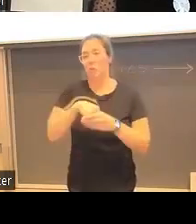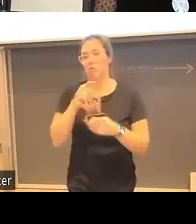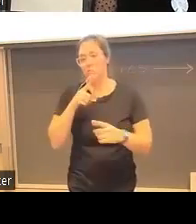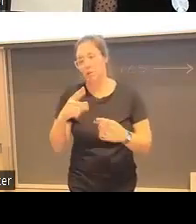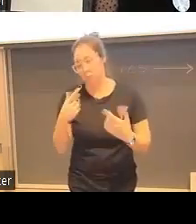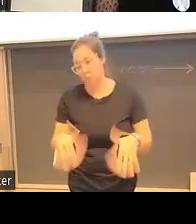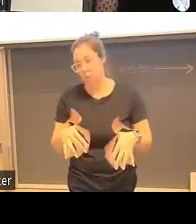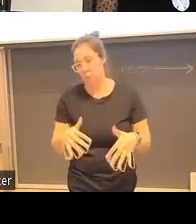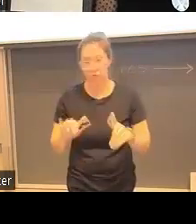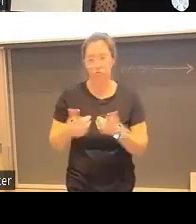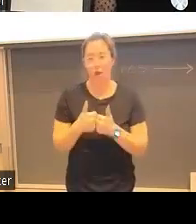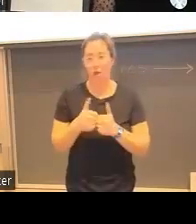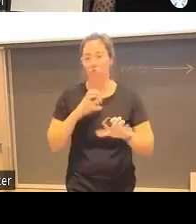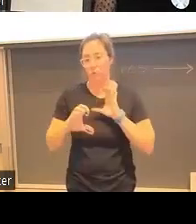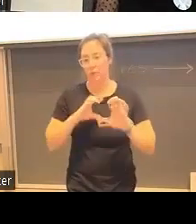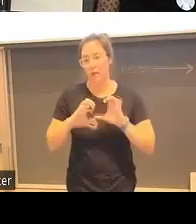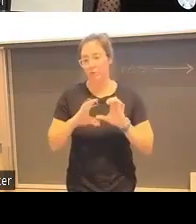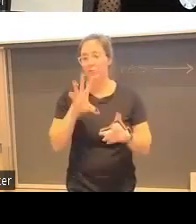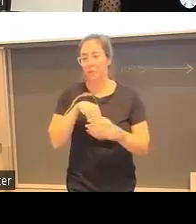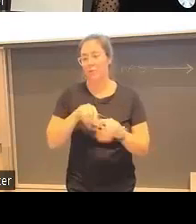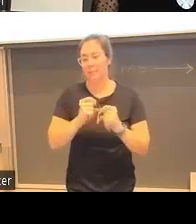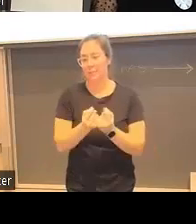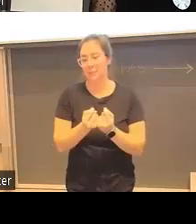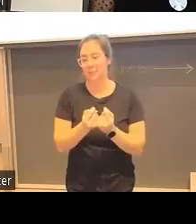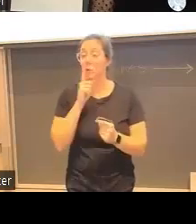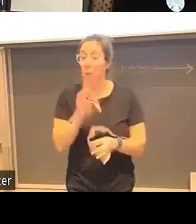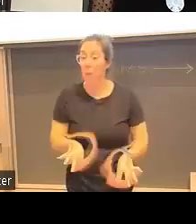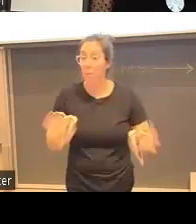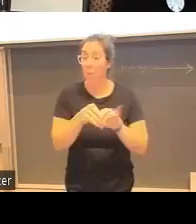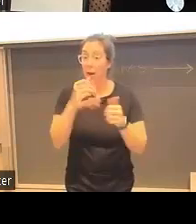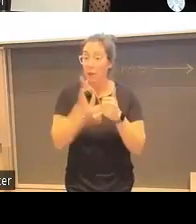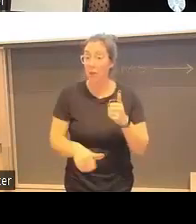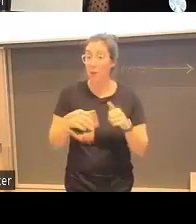and that build a sense of Team most importantly each of our coaches tailors the work that they do